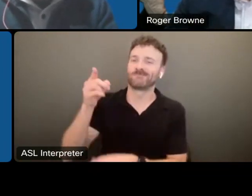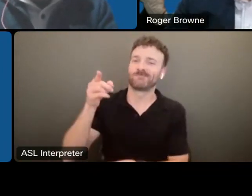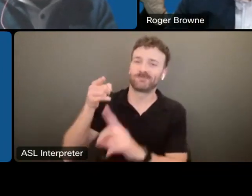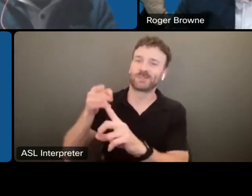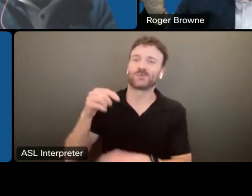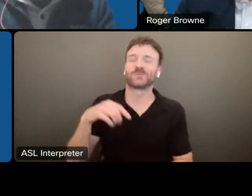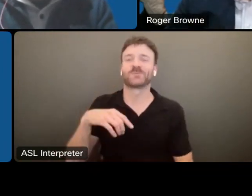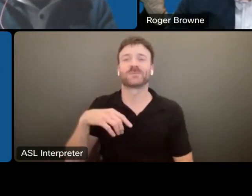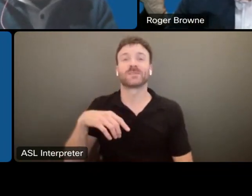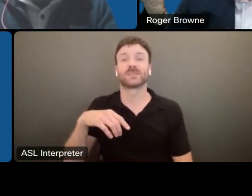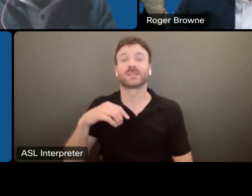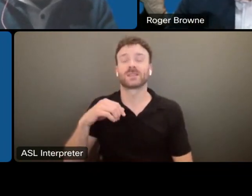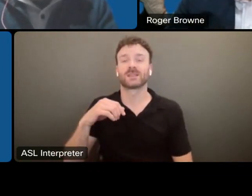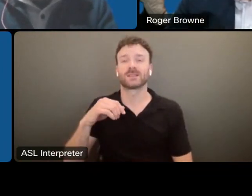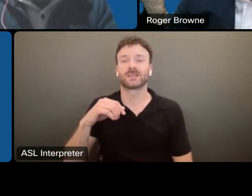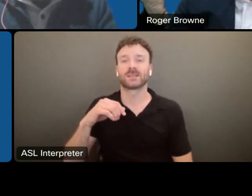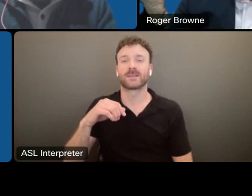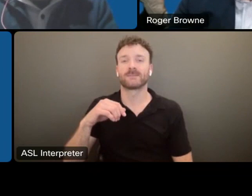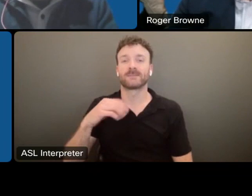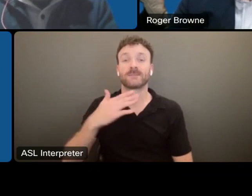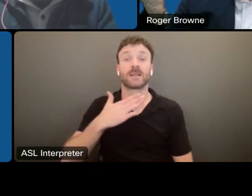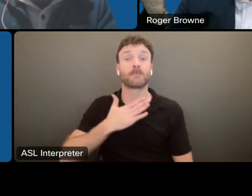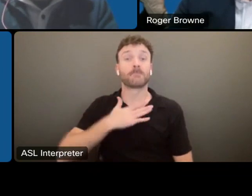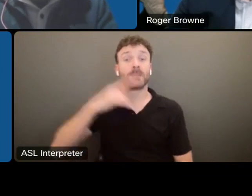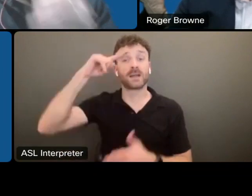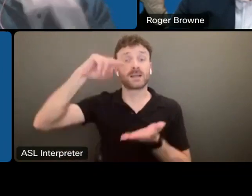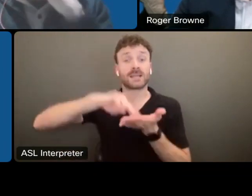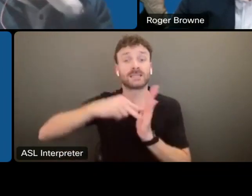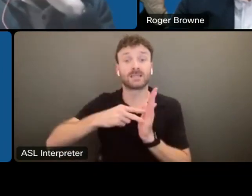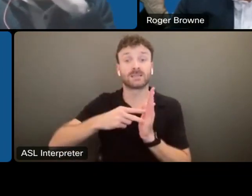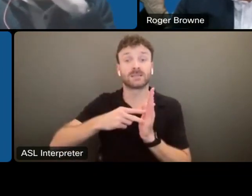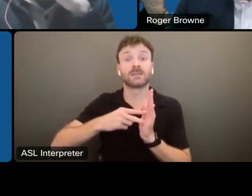And quite frankly, my intent and direction to the team is to do more of that sort of